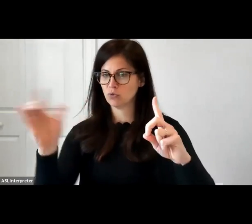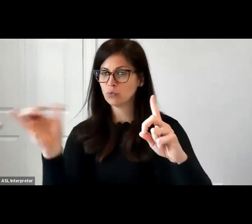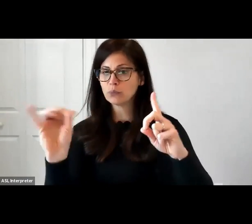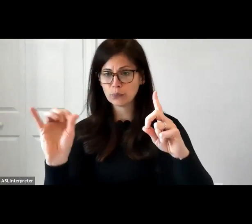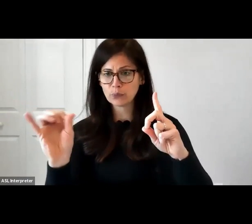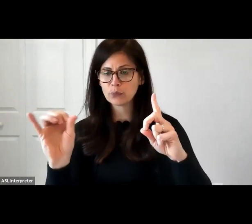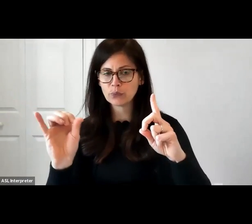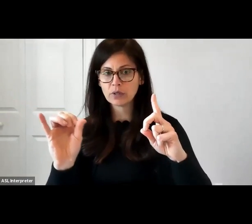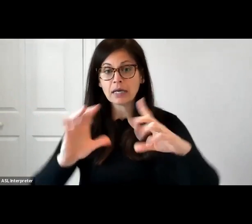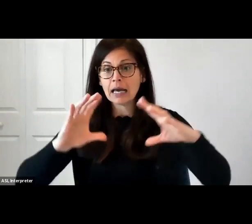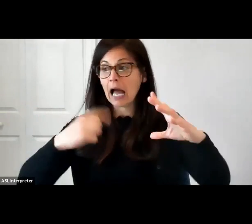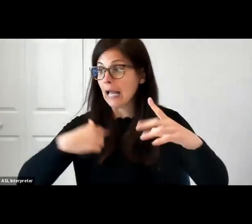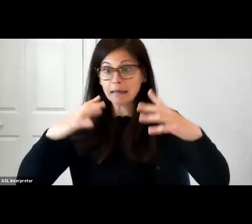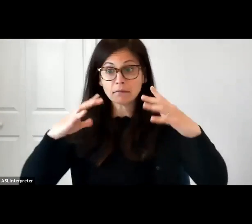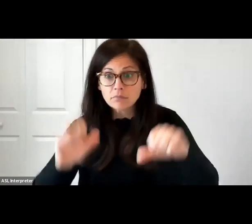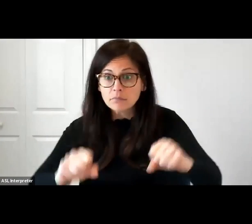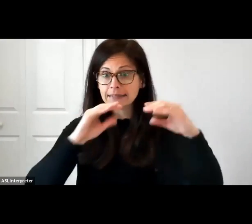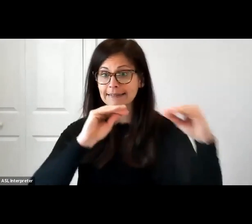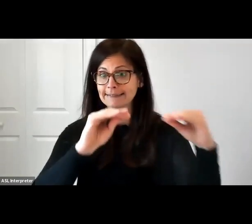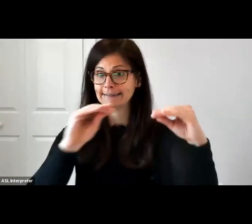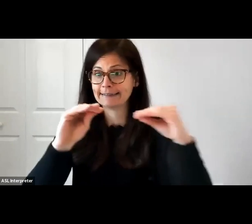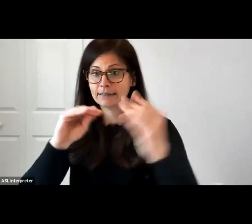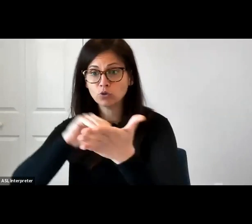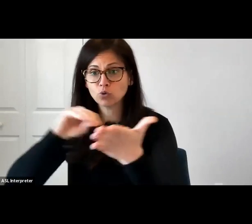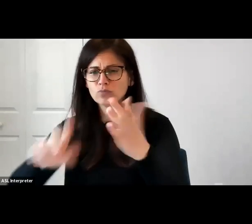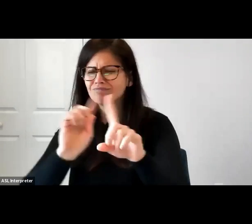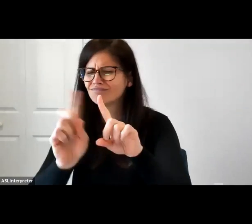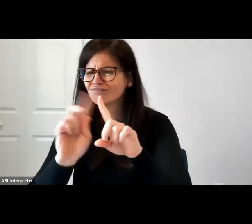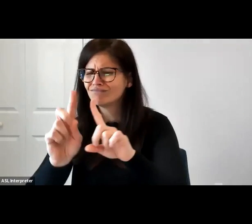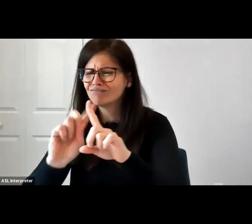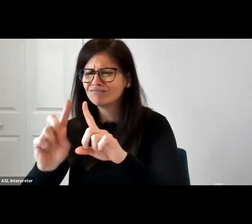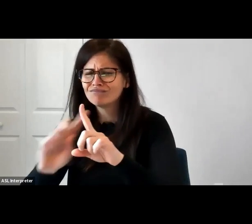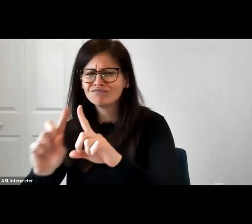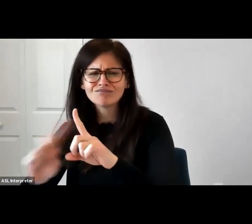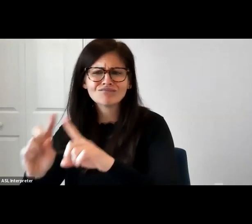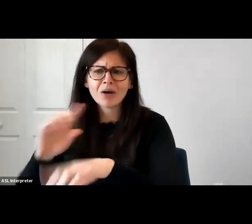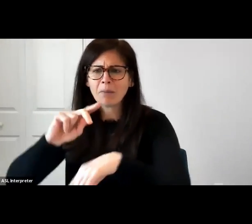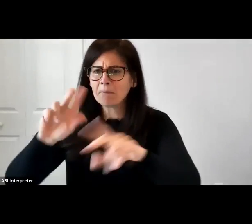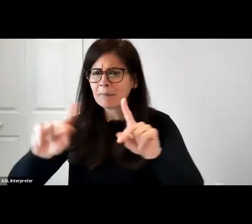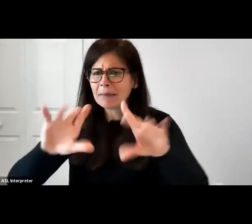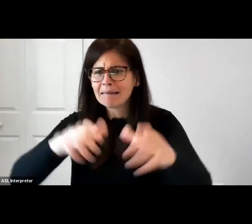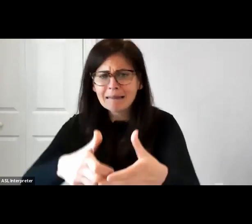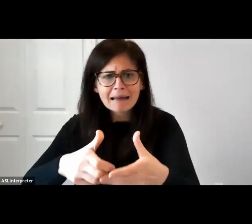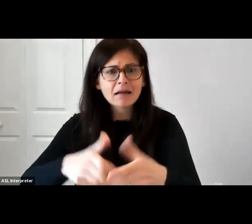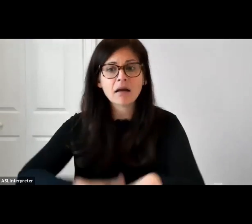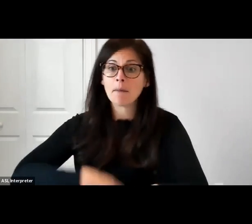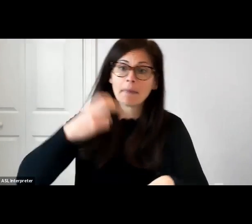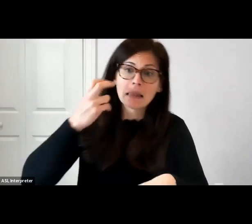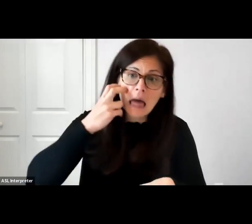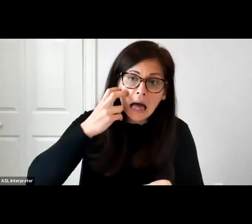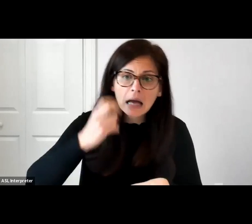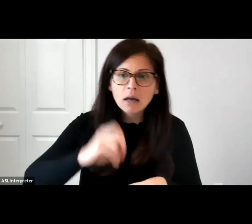teach students from all demographics whether they're blind students or sighted students, and being able to show them like,